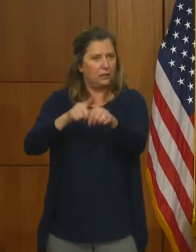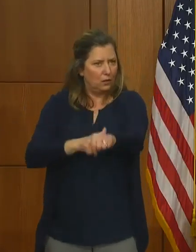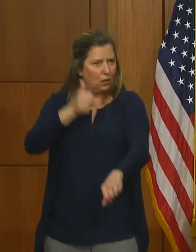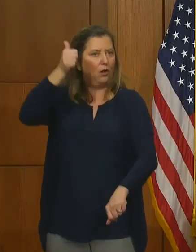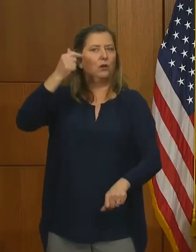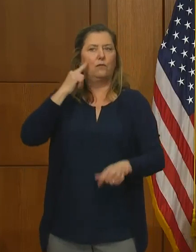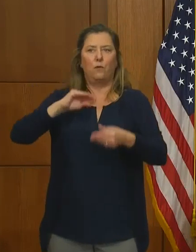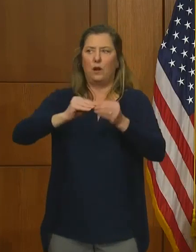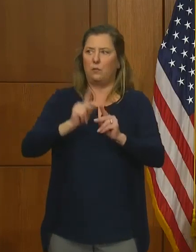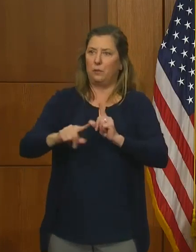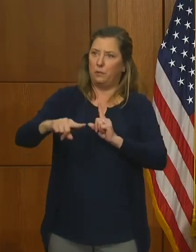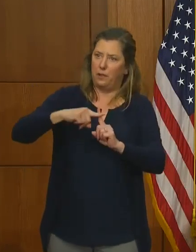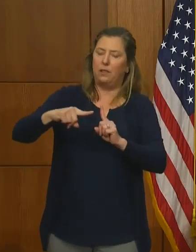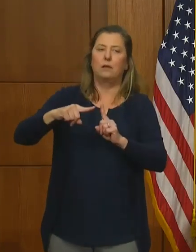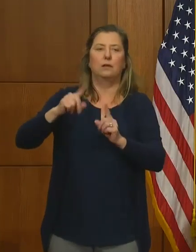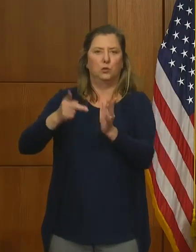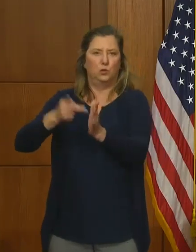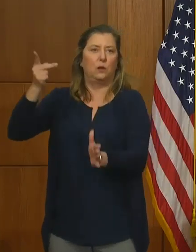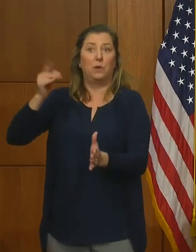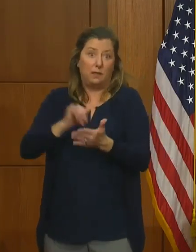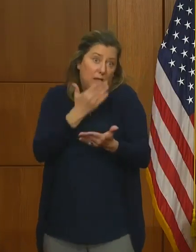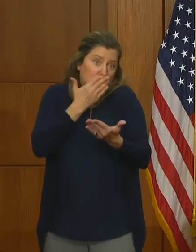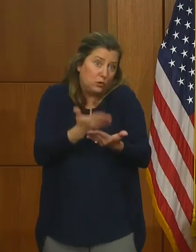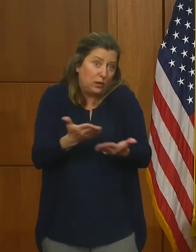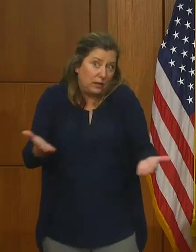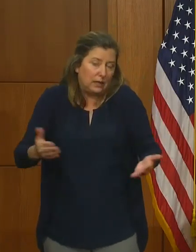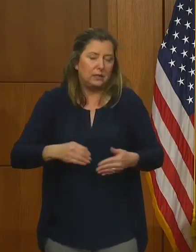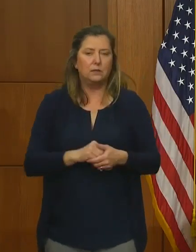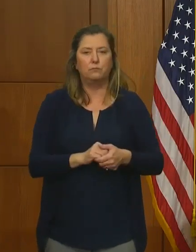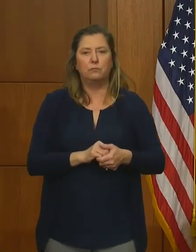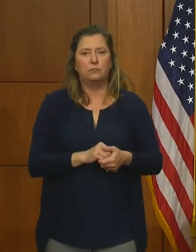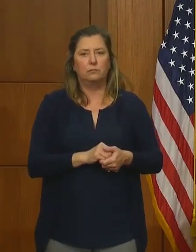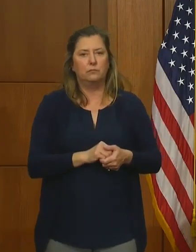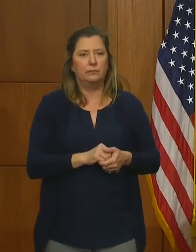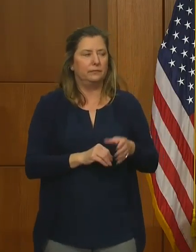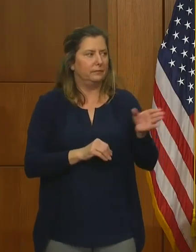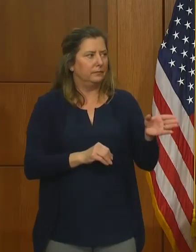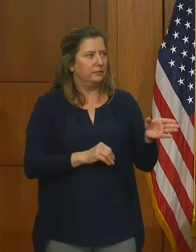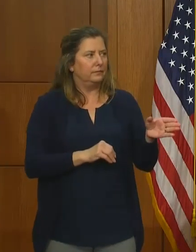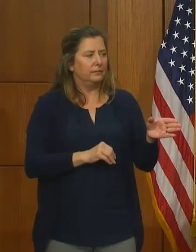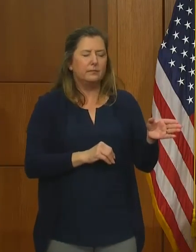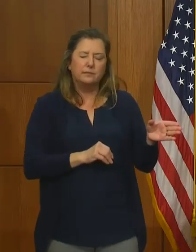CURVE HAS FLATTENED IT TAKES LONGER FOR THE NUMBER OF CASES